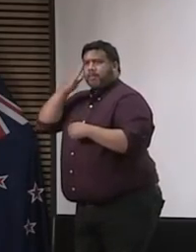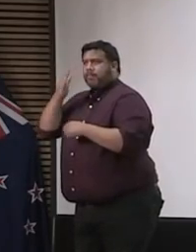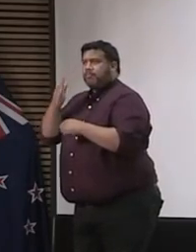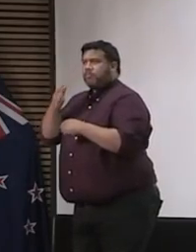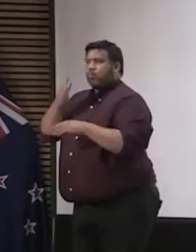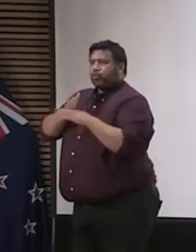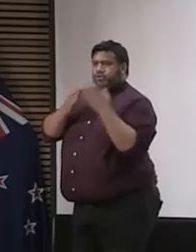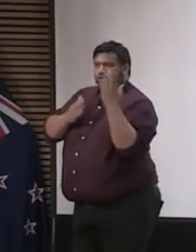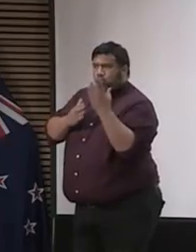I disagree.